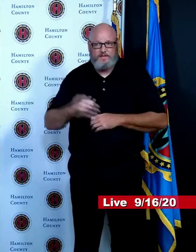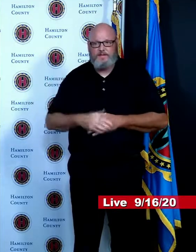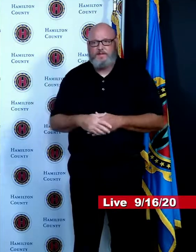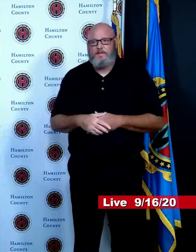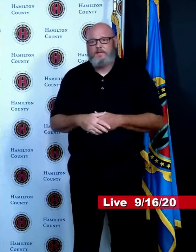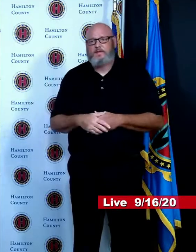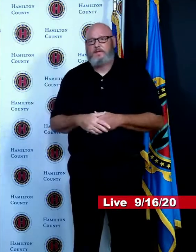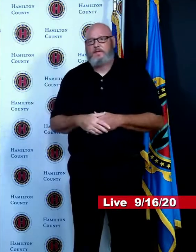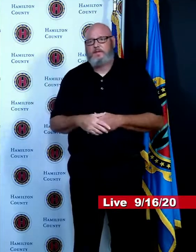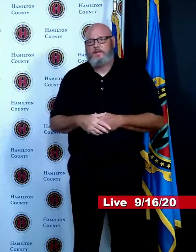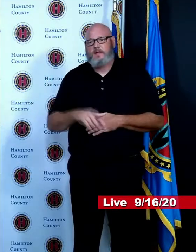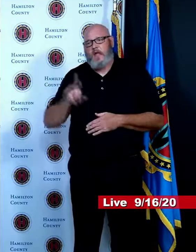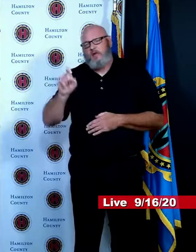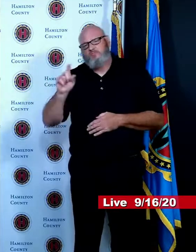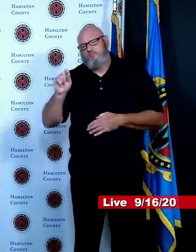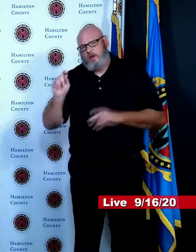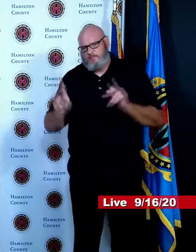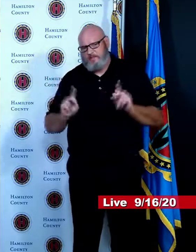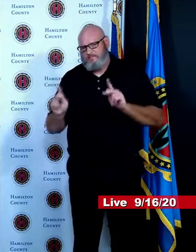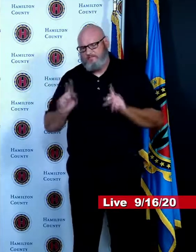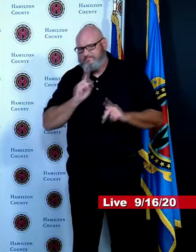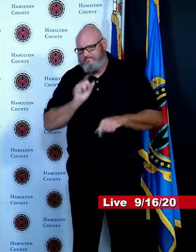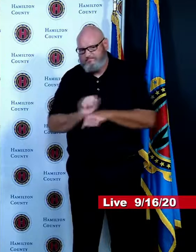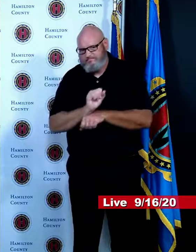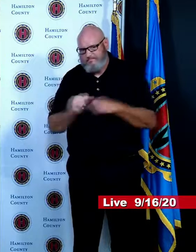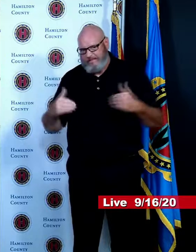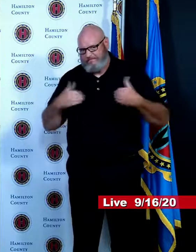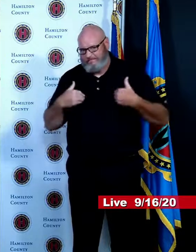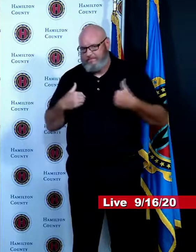and some of that is through improved case definition and much of that